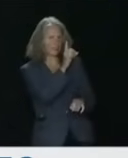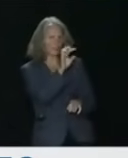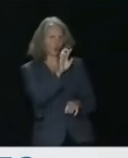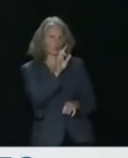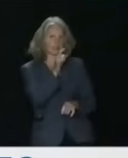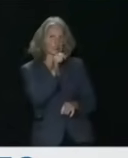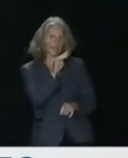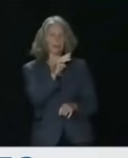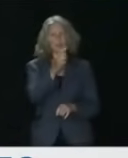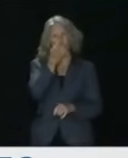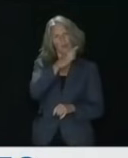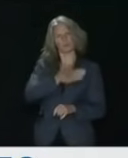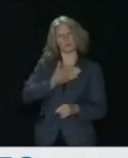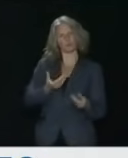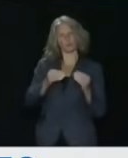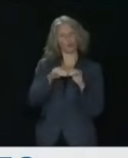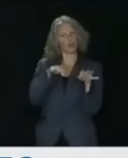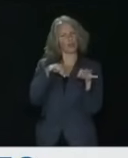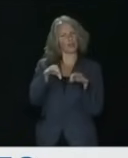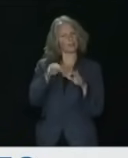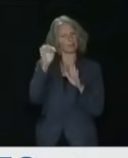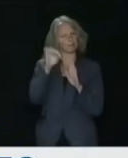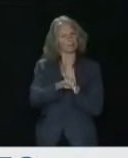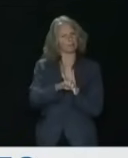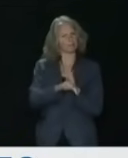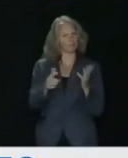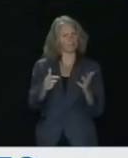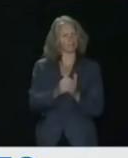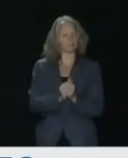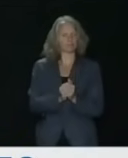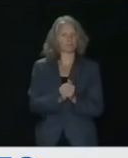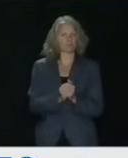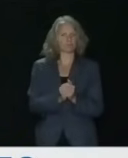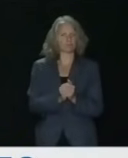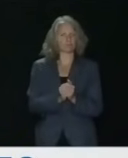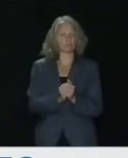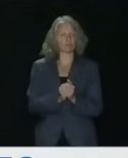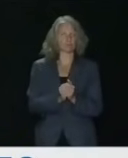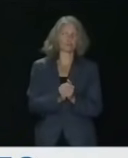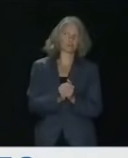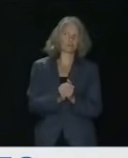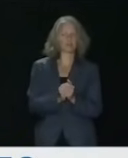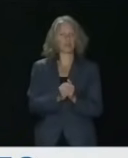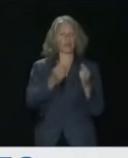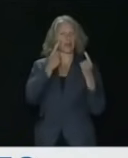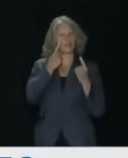THANKS FOR TAKING OUR QUESTIONS.